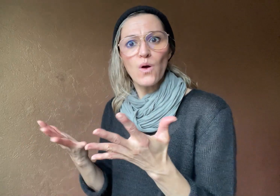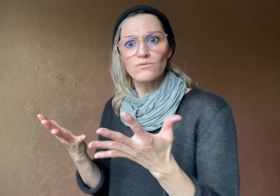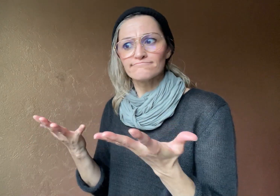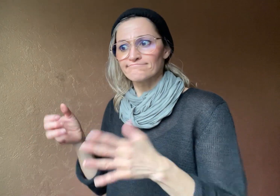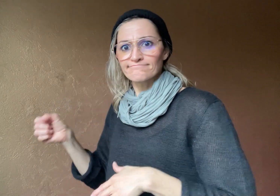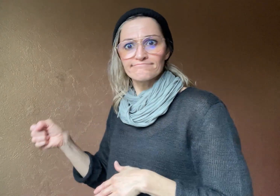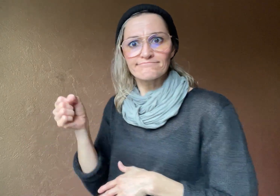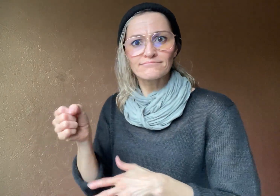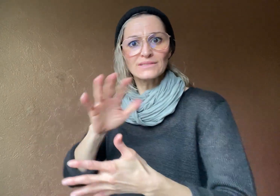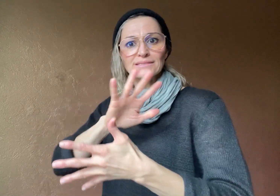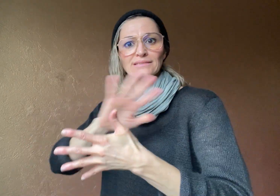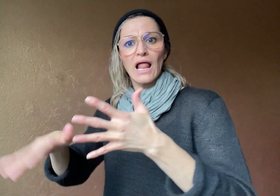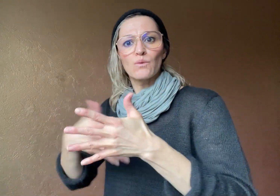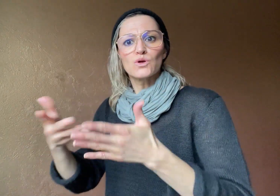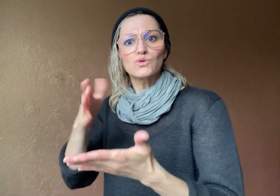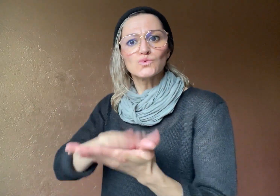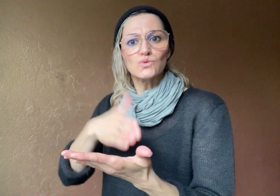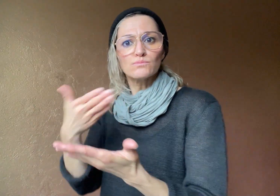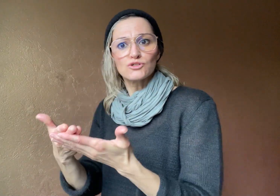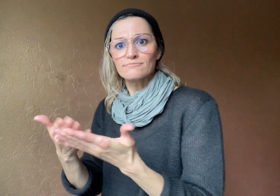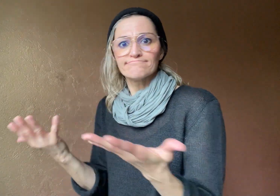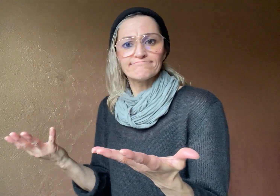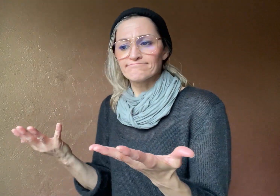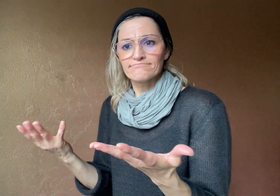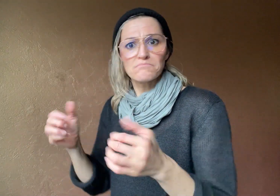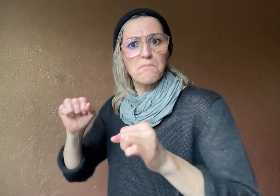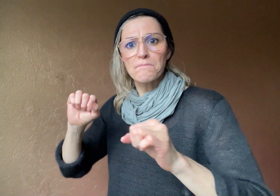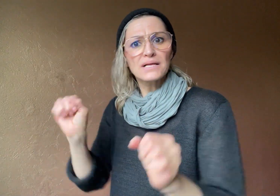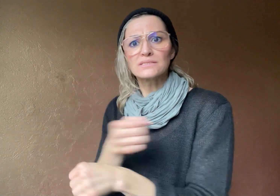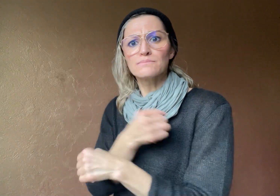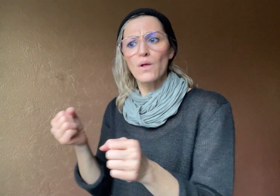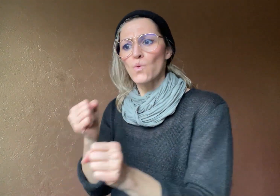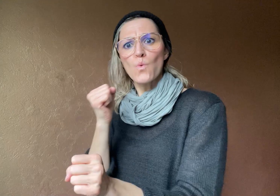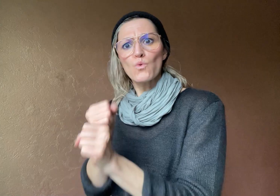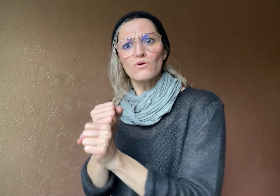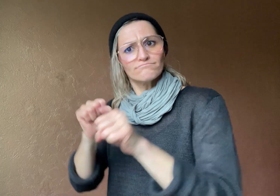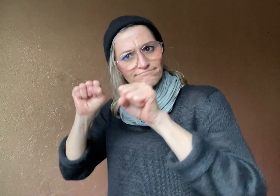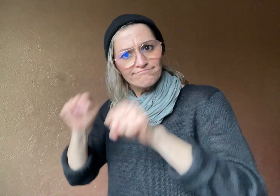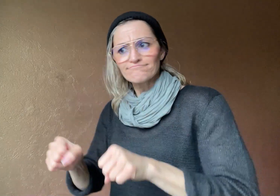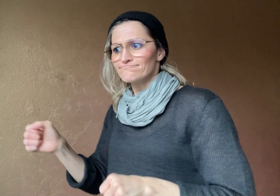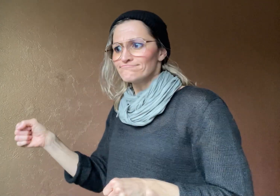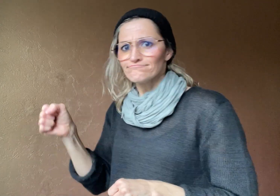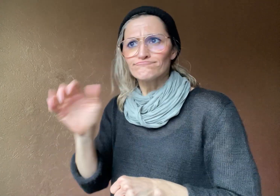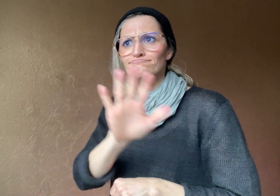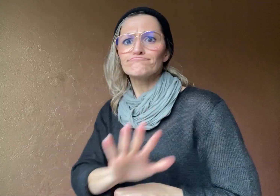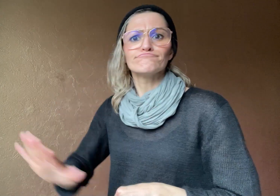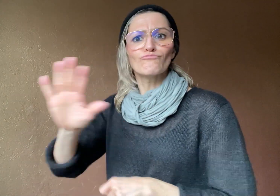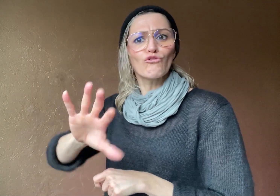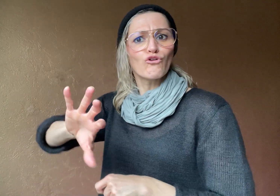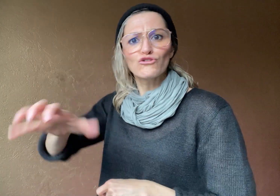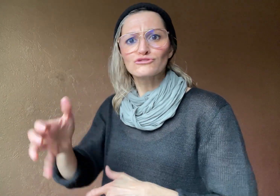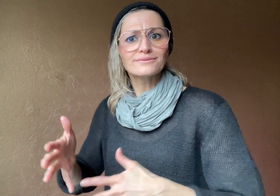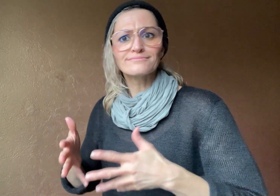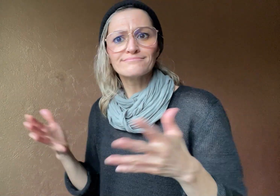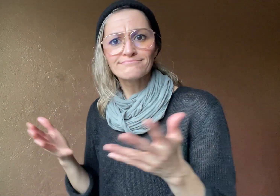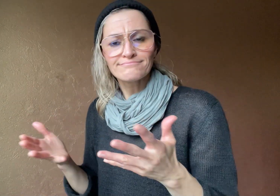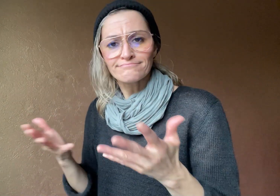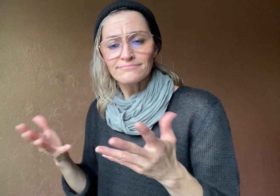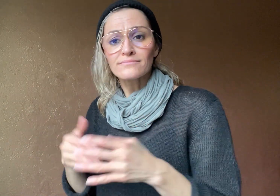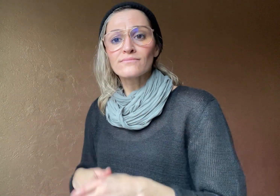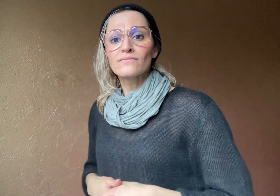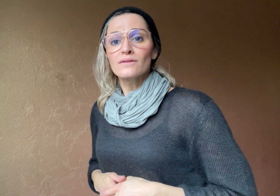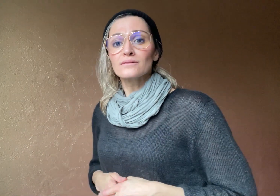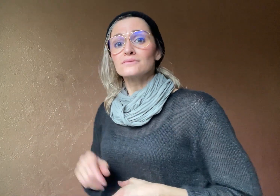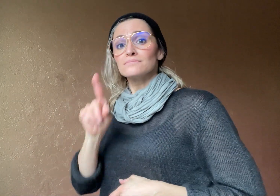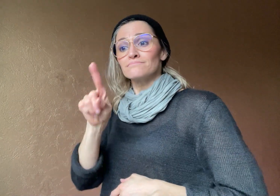language interpreters were unable to work across the nation.